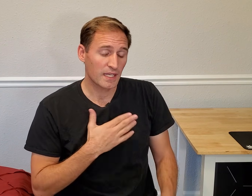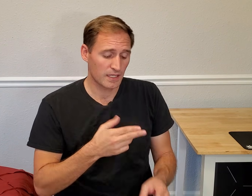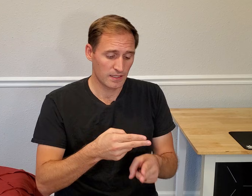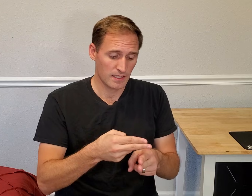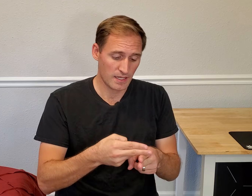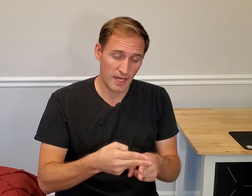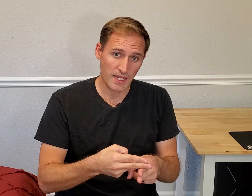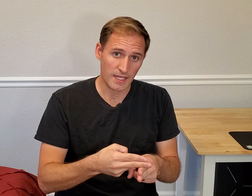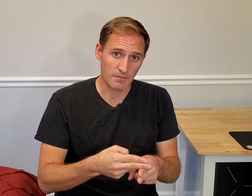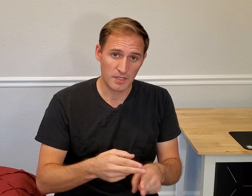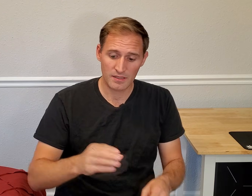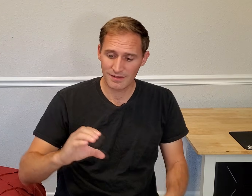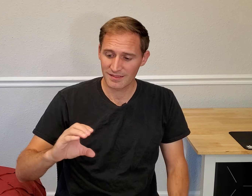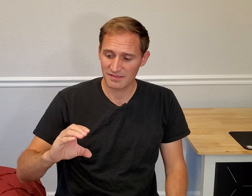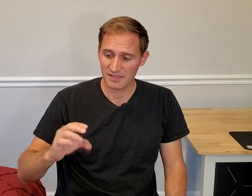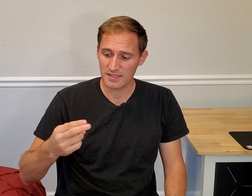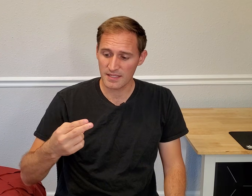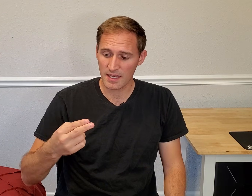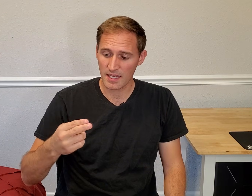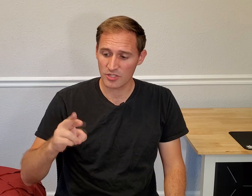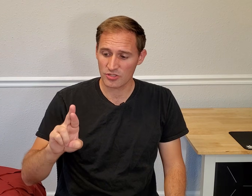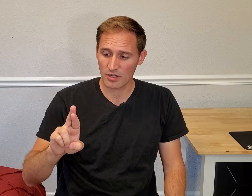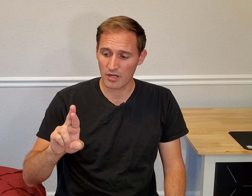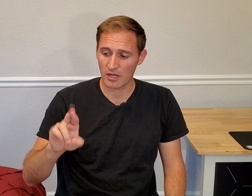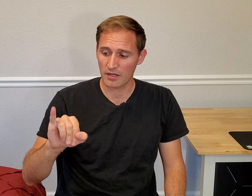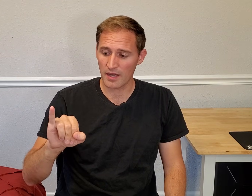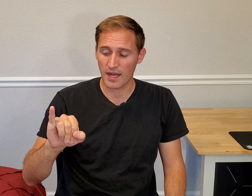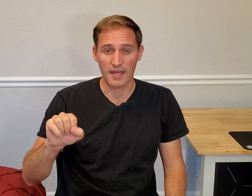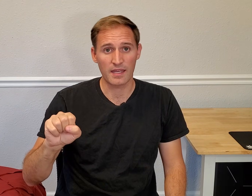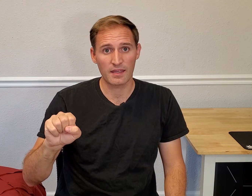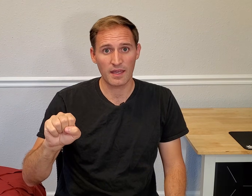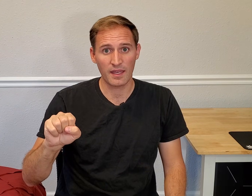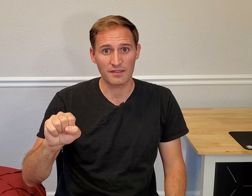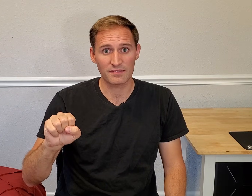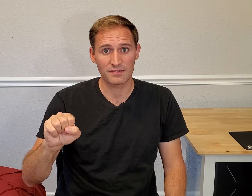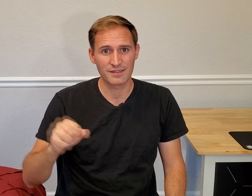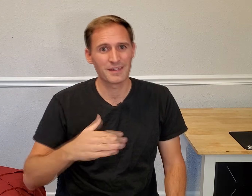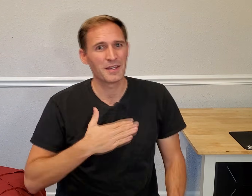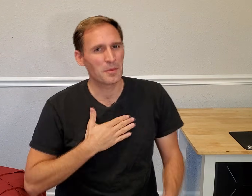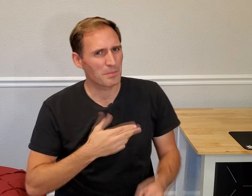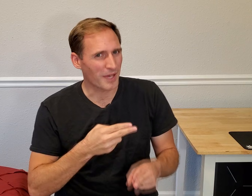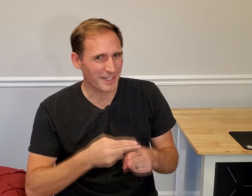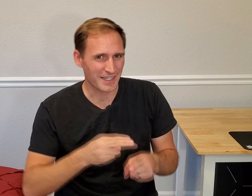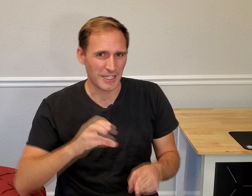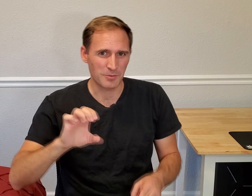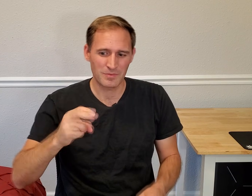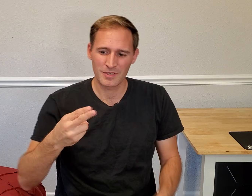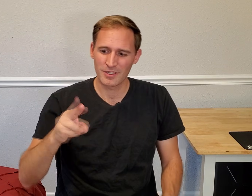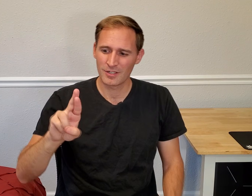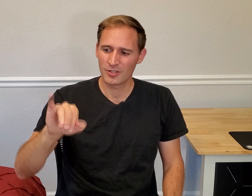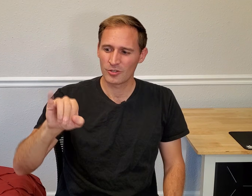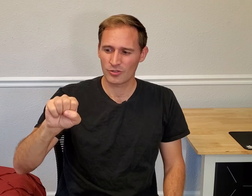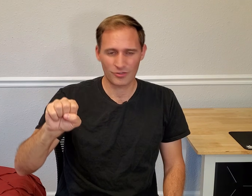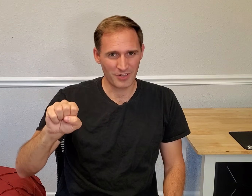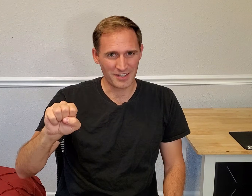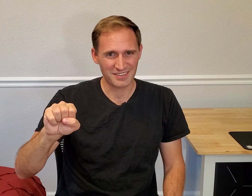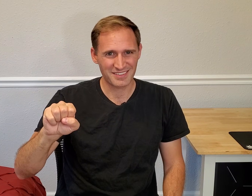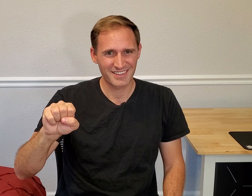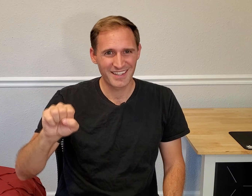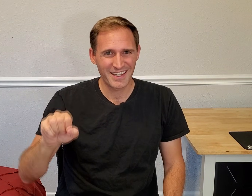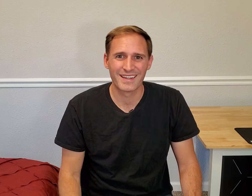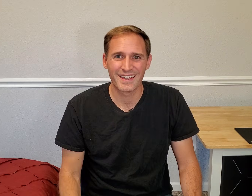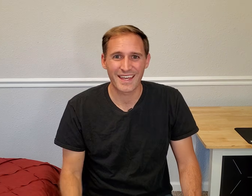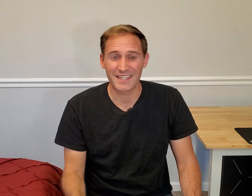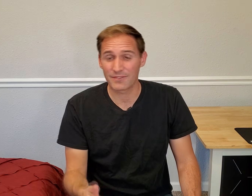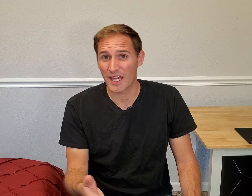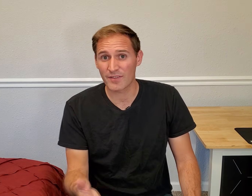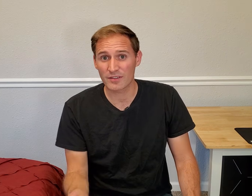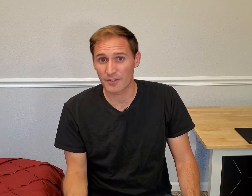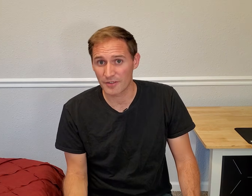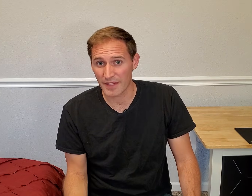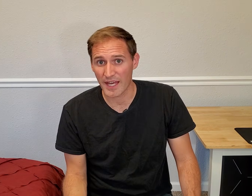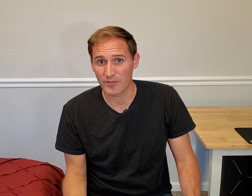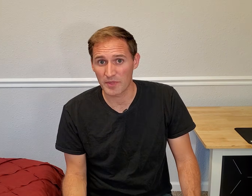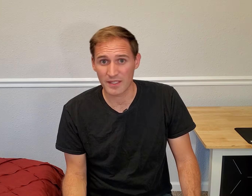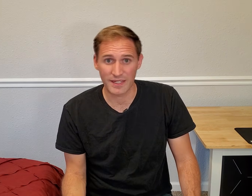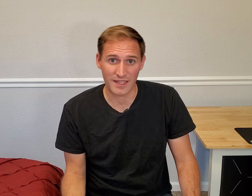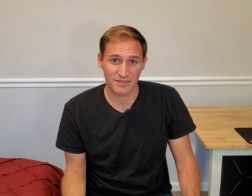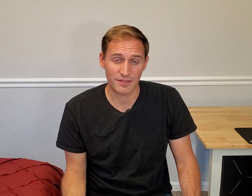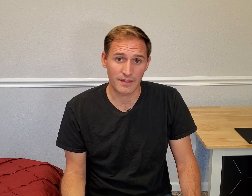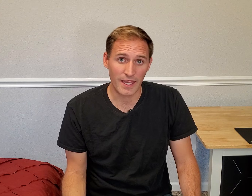My name C H R I S, my name Chris. And if you haven't learned the alphabet and ASL yet